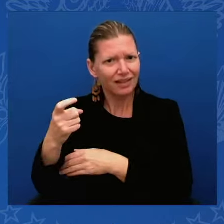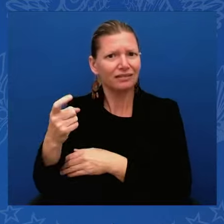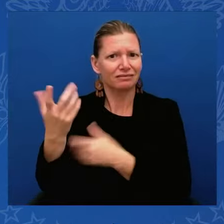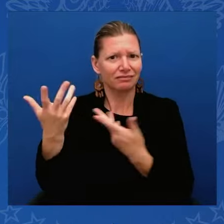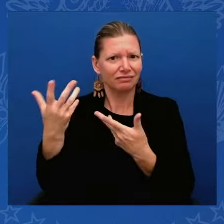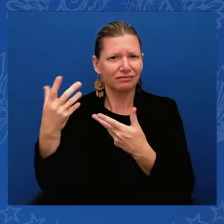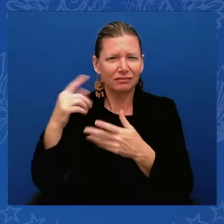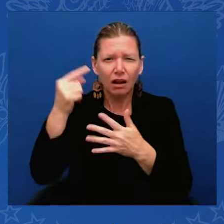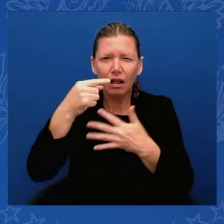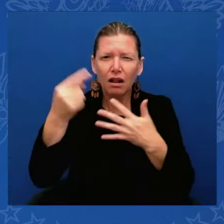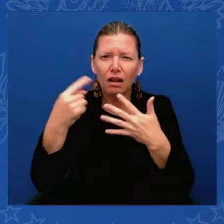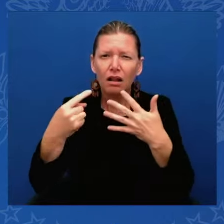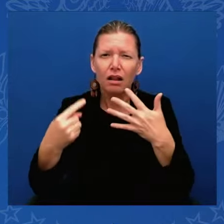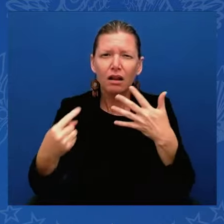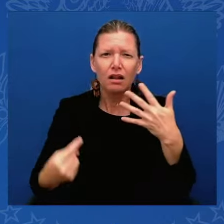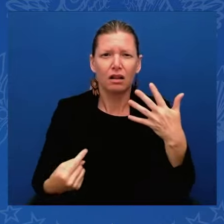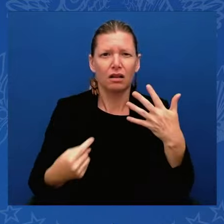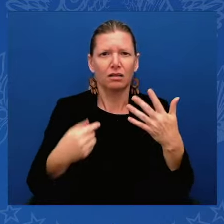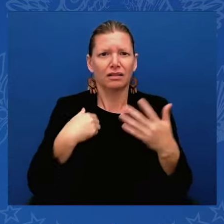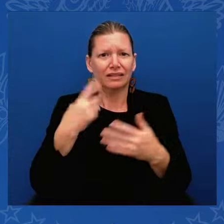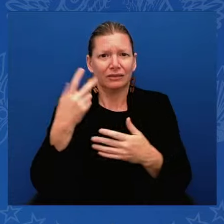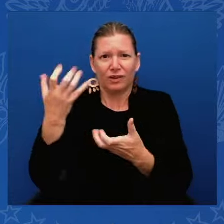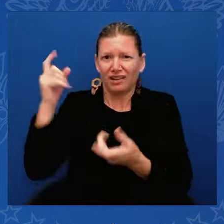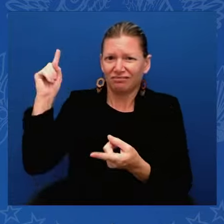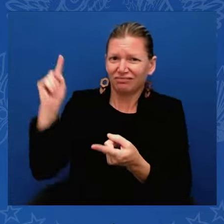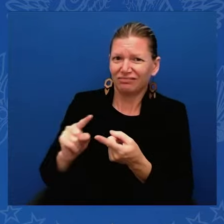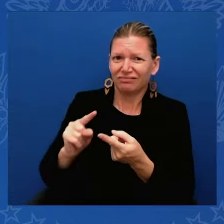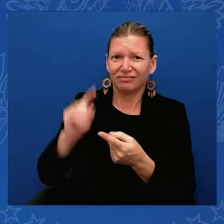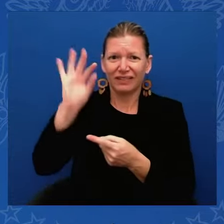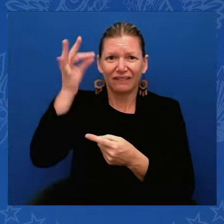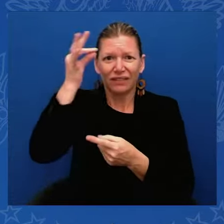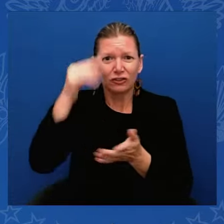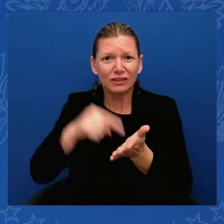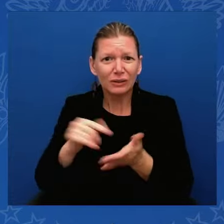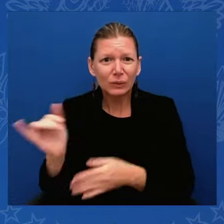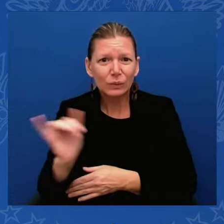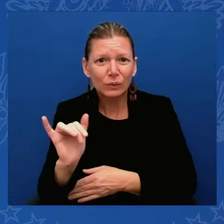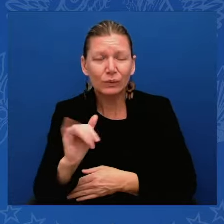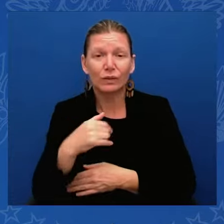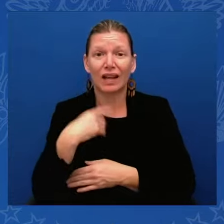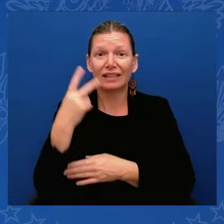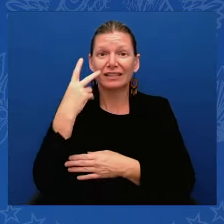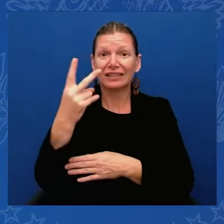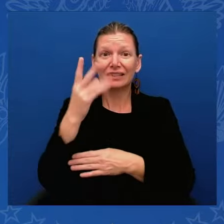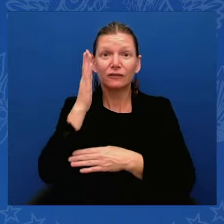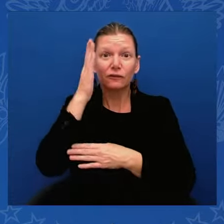Above all, I see a future for all Americans. I see a country for all Americans.